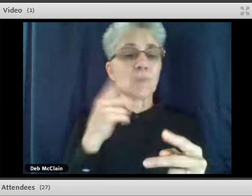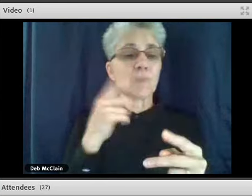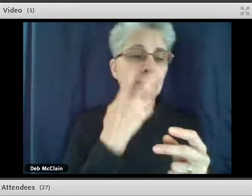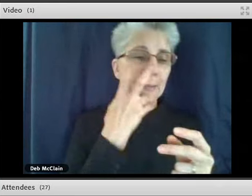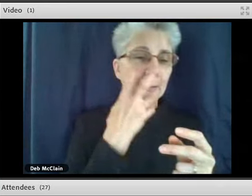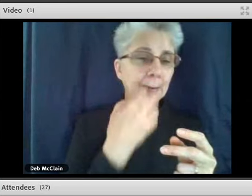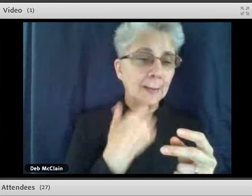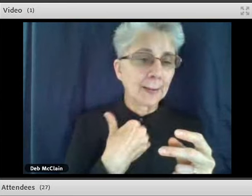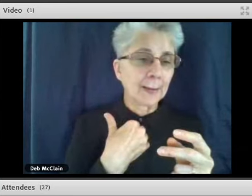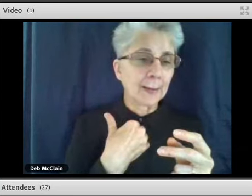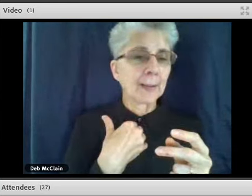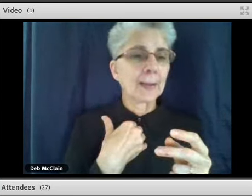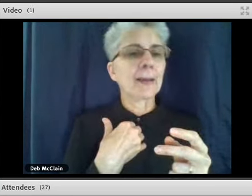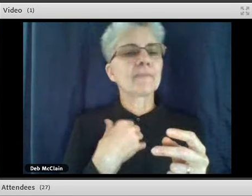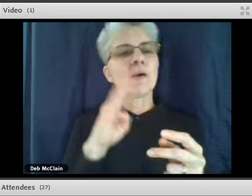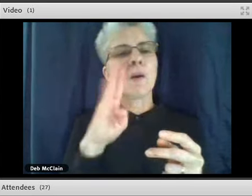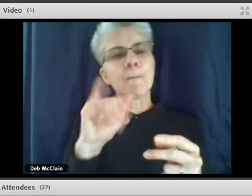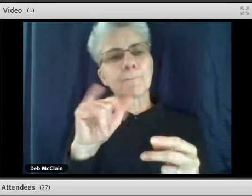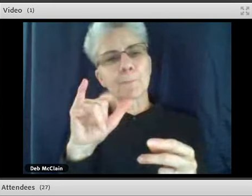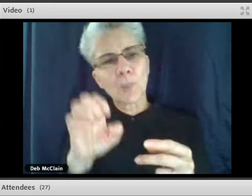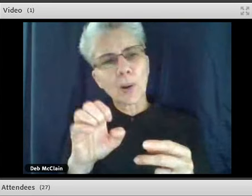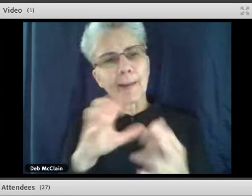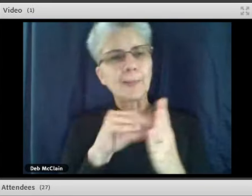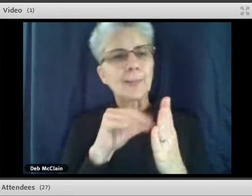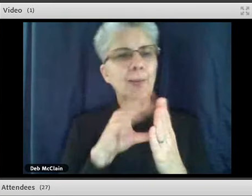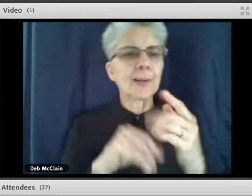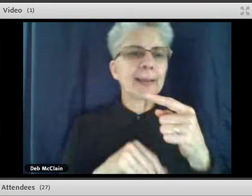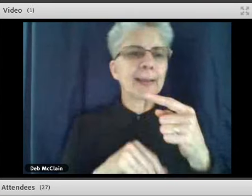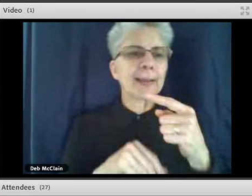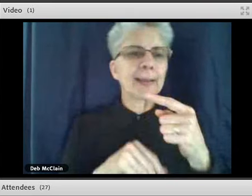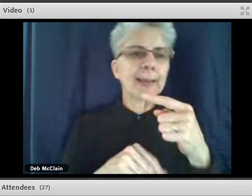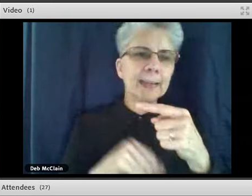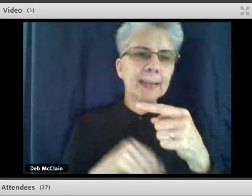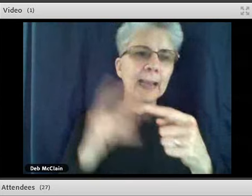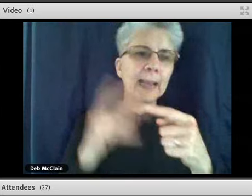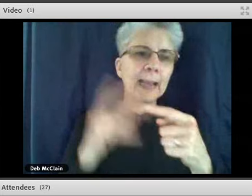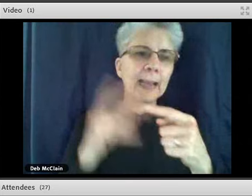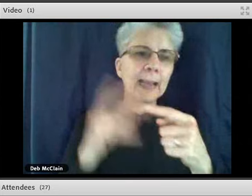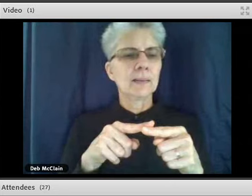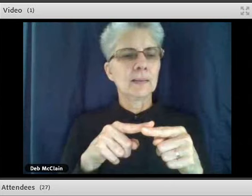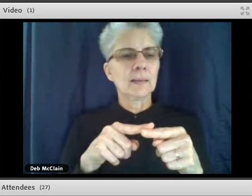So, there's some things here for vision. There's some things here for hearing, for colorblindness, for Braille,